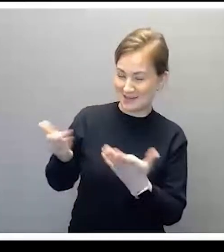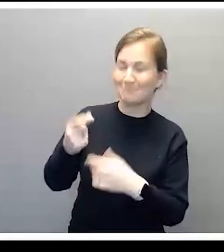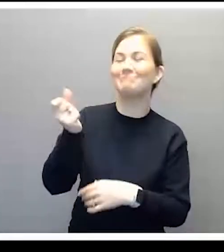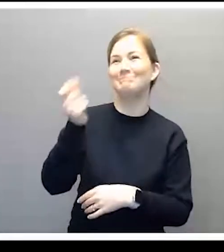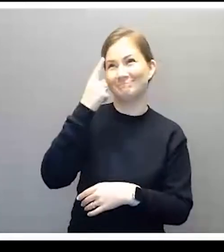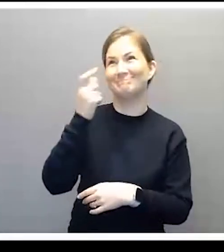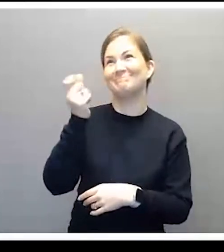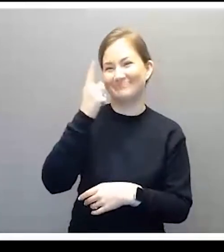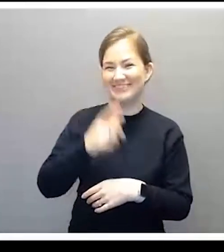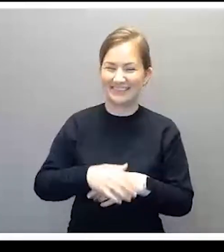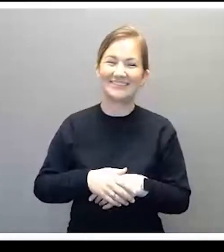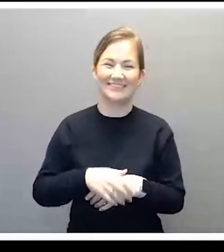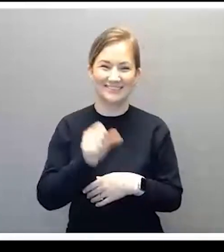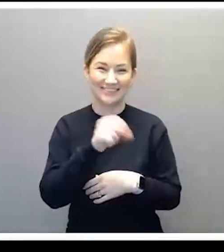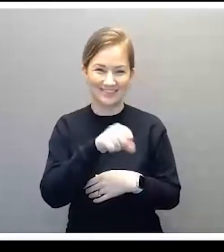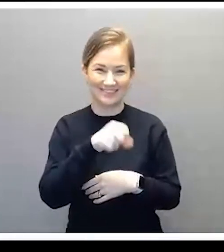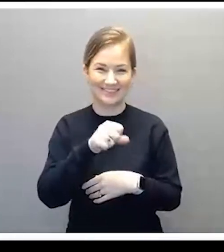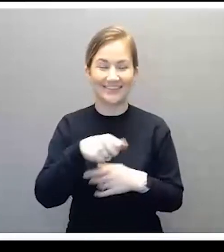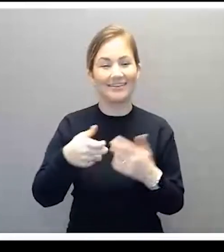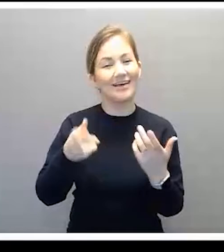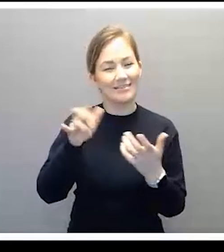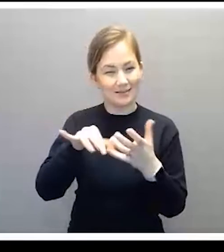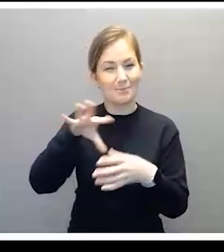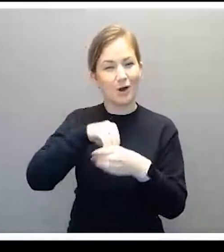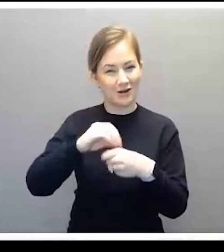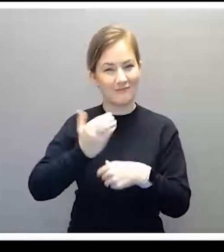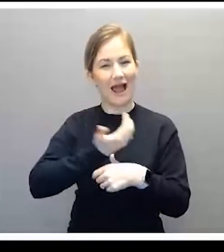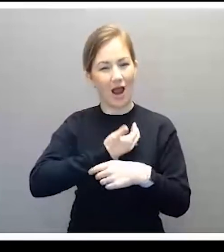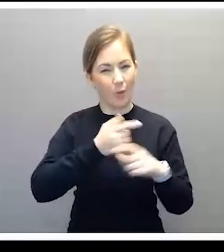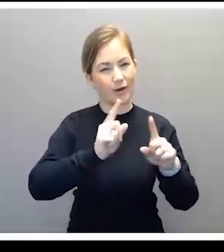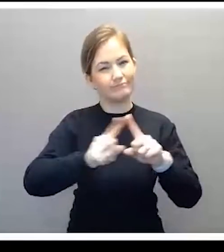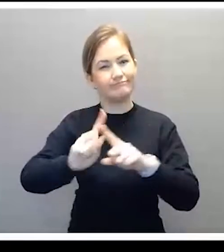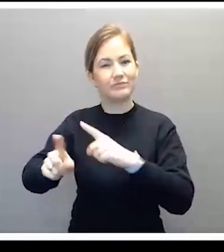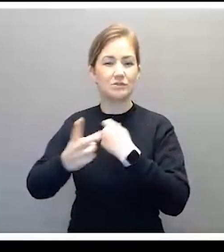That's right, yeah.(Shashank chuckles) And it's in our class of storage offerings.